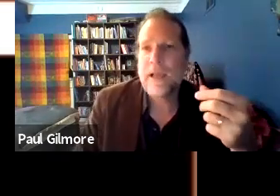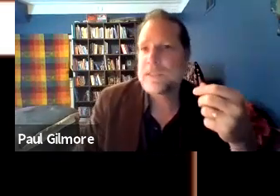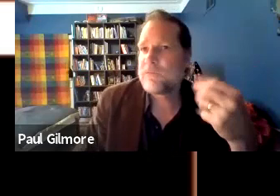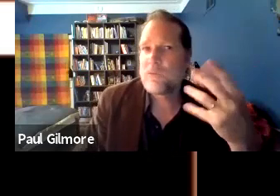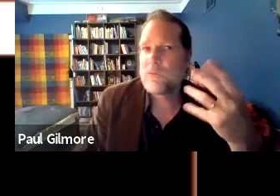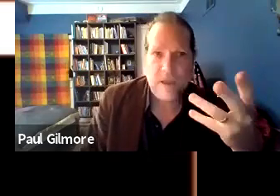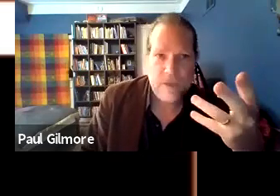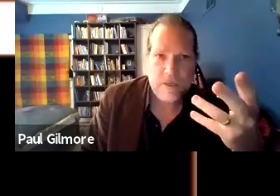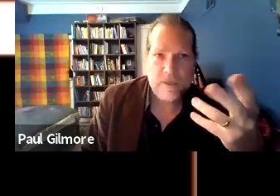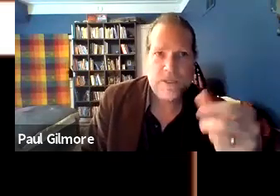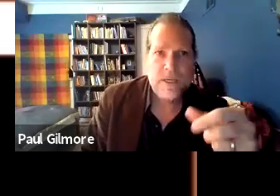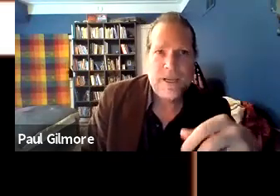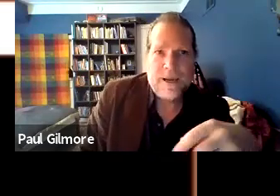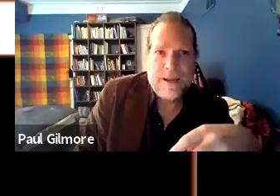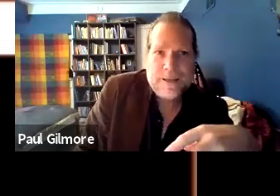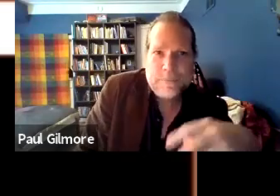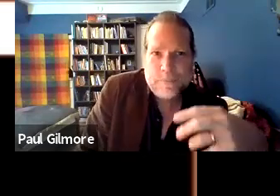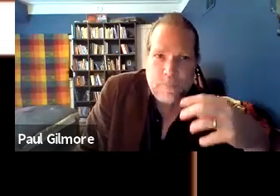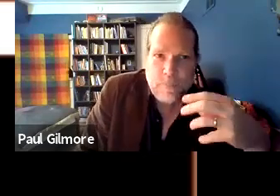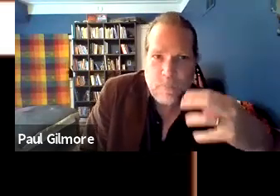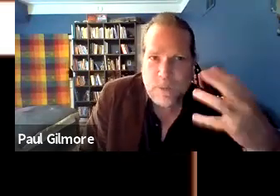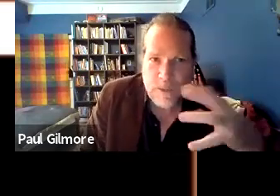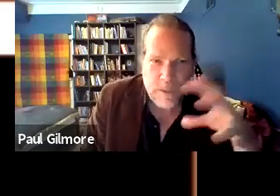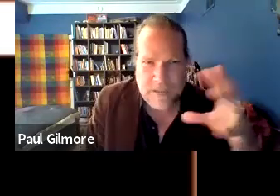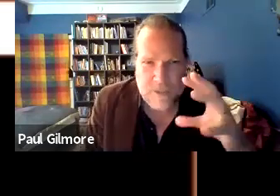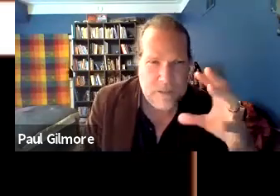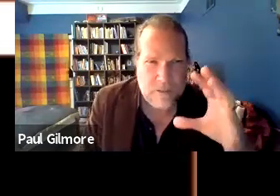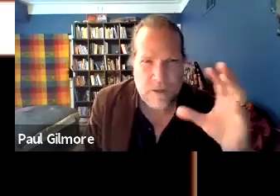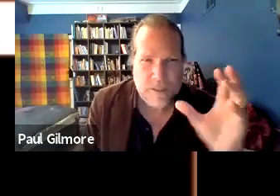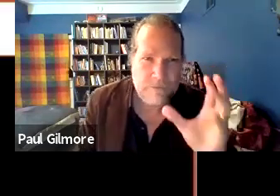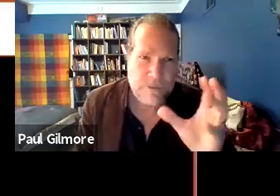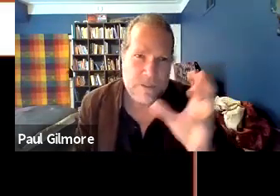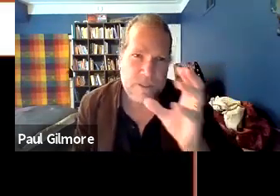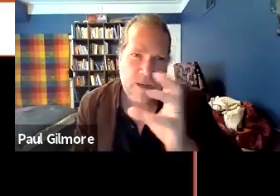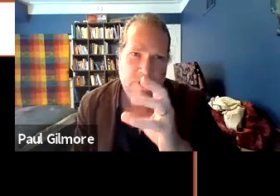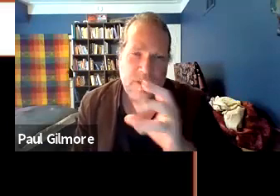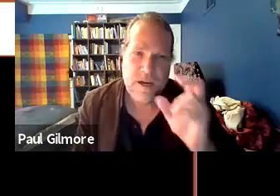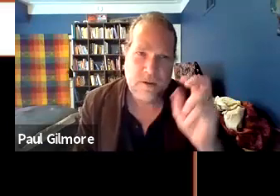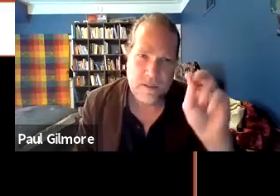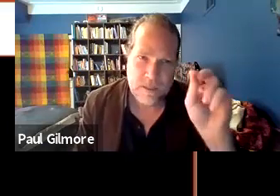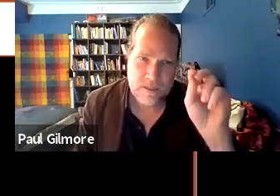last four or five years, you kind of see that there are differences in every era, little